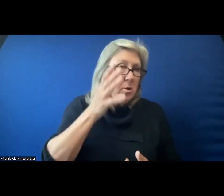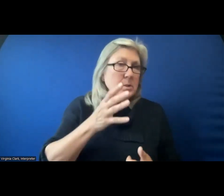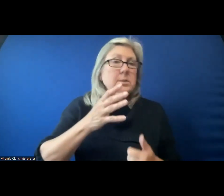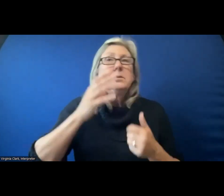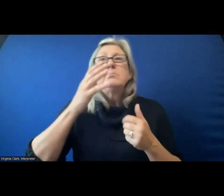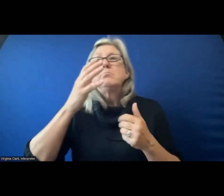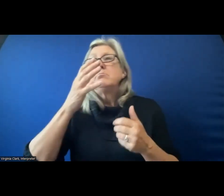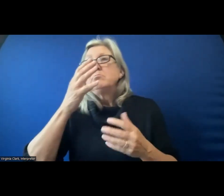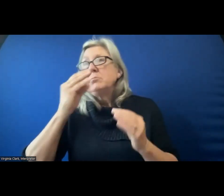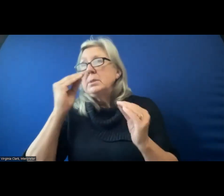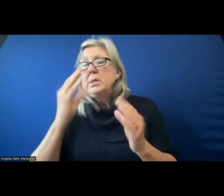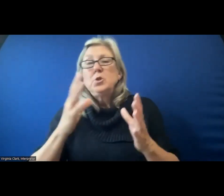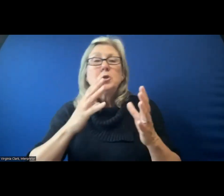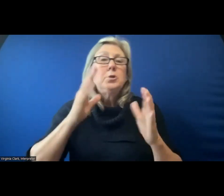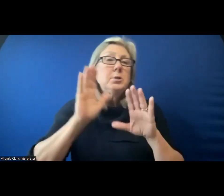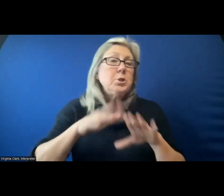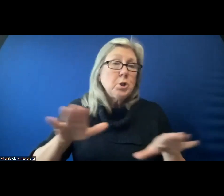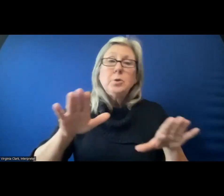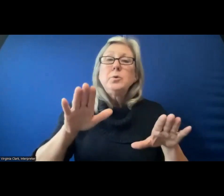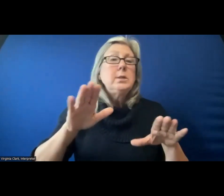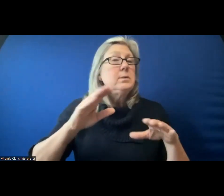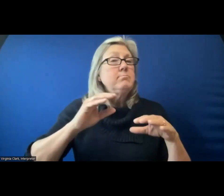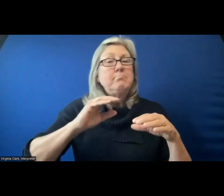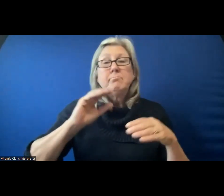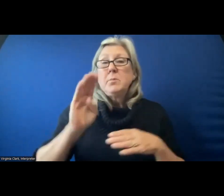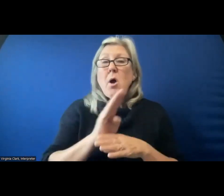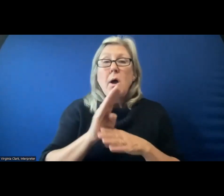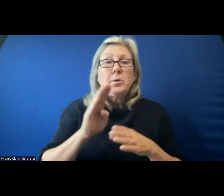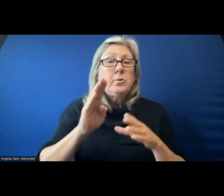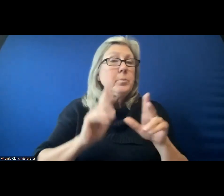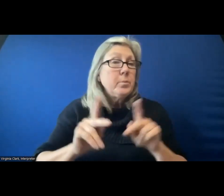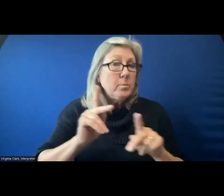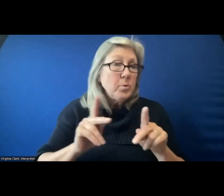lawyers, entrepreneurs and so much more. We have all the same opportunities but our